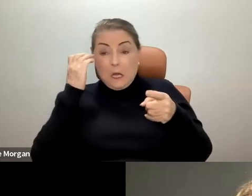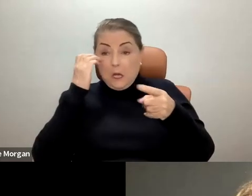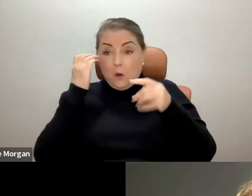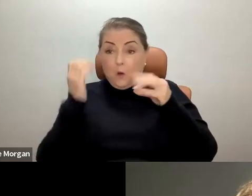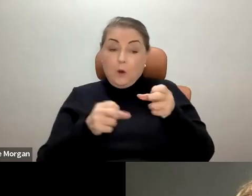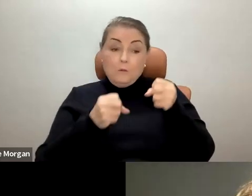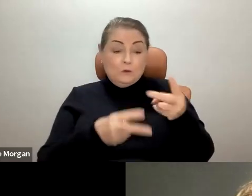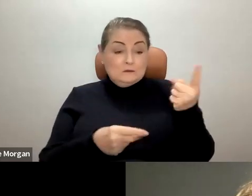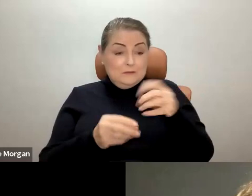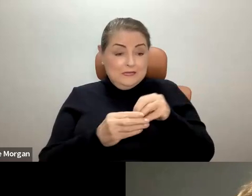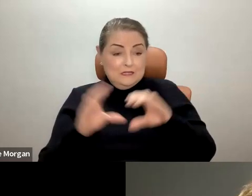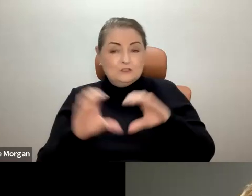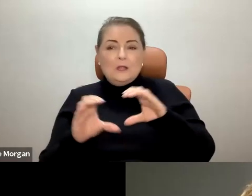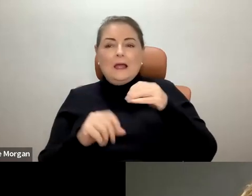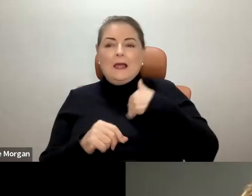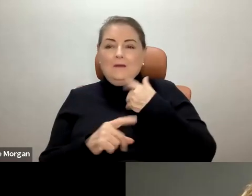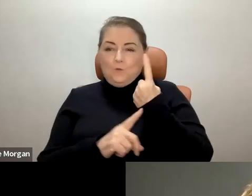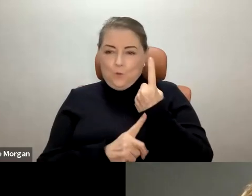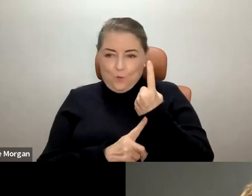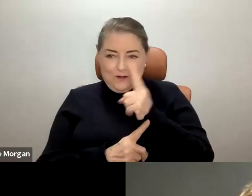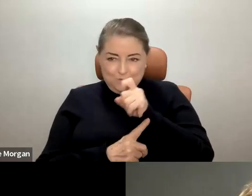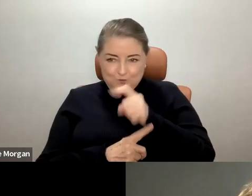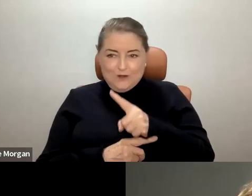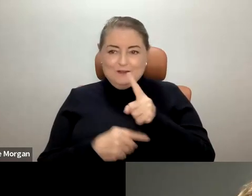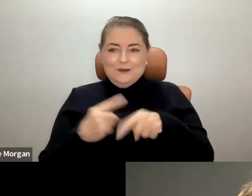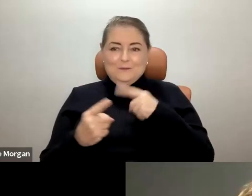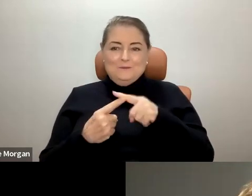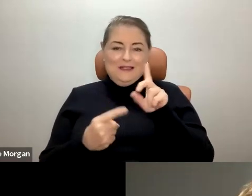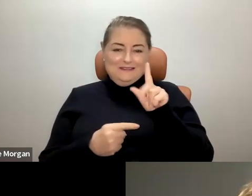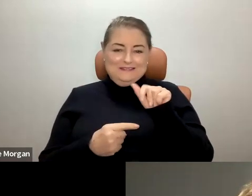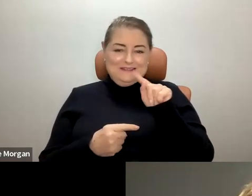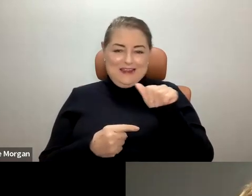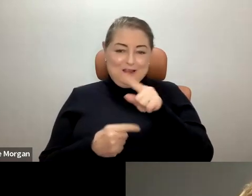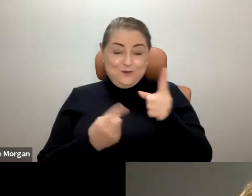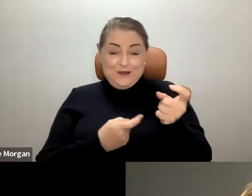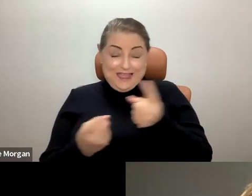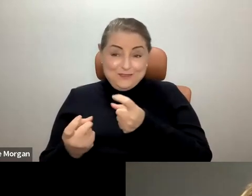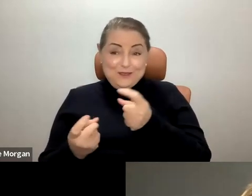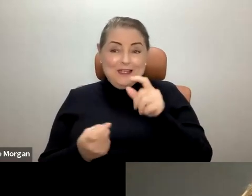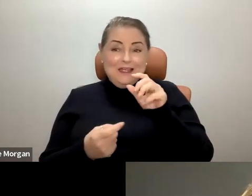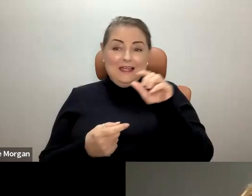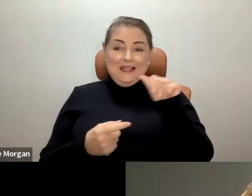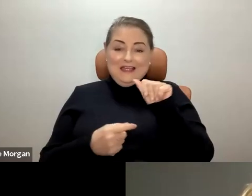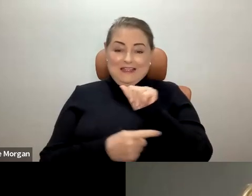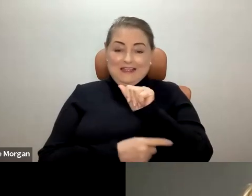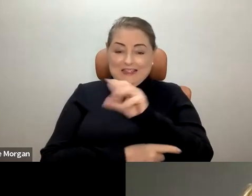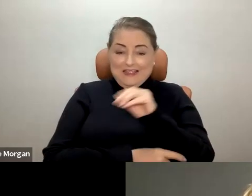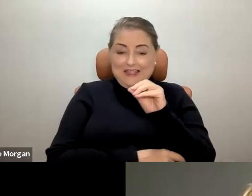the chat. I do have one question about the data that you gathered in Ally, because Ally feels like the perfect thing. It's both